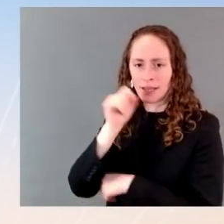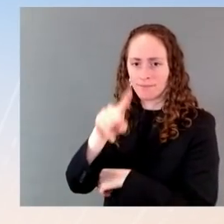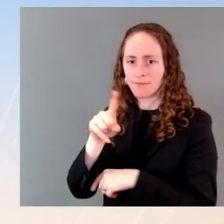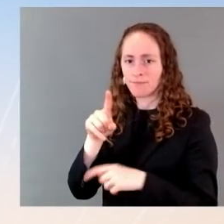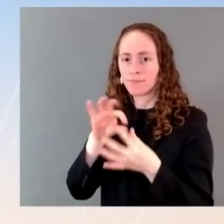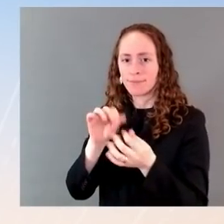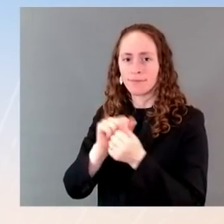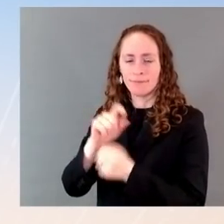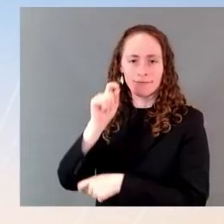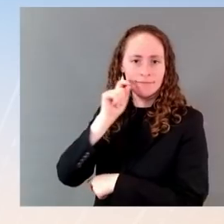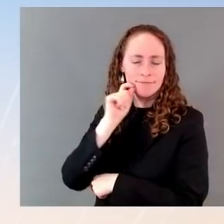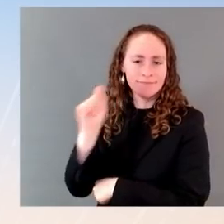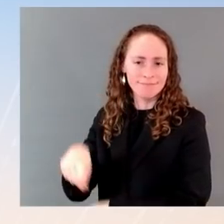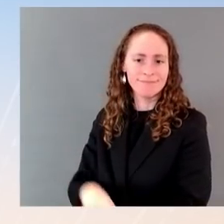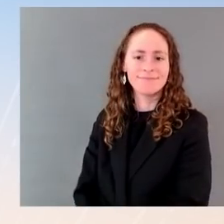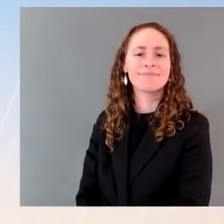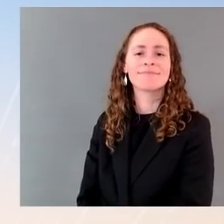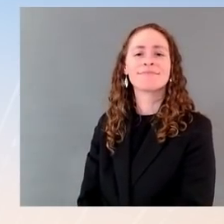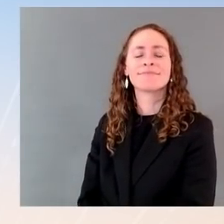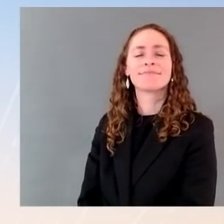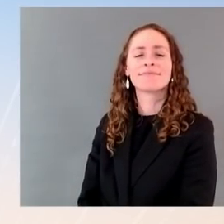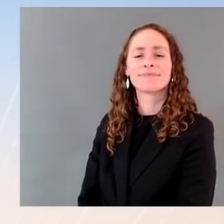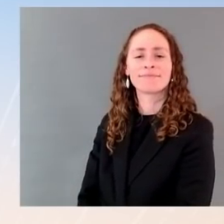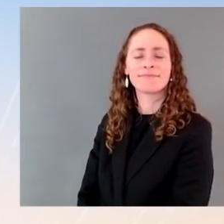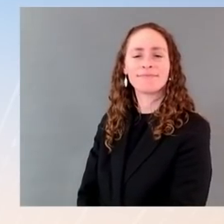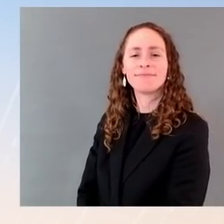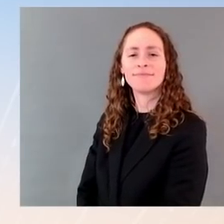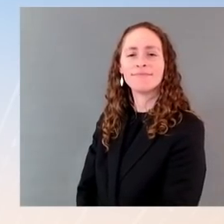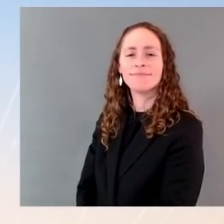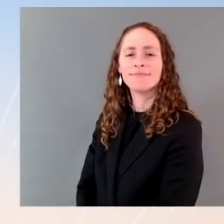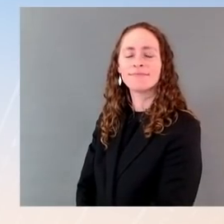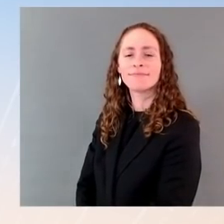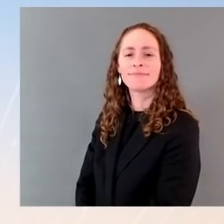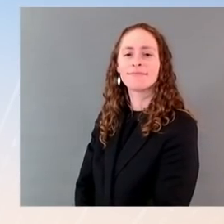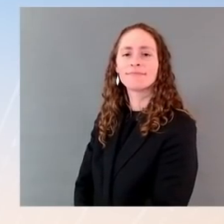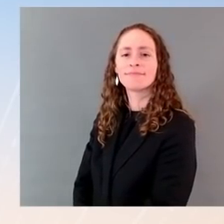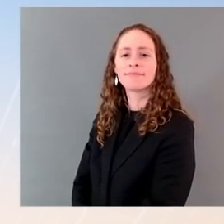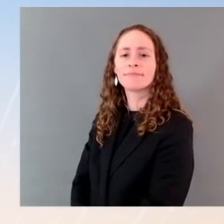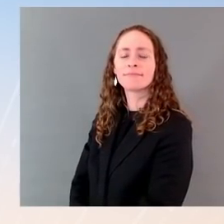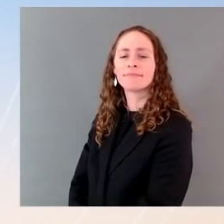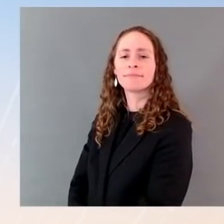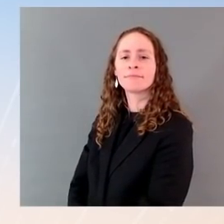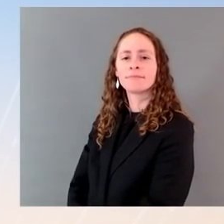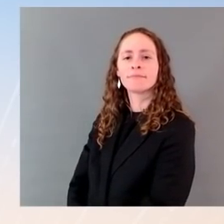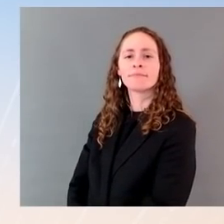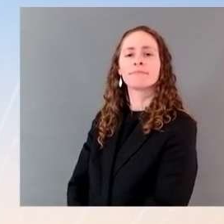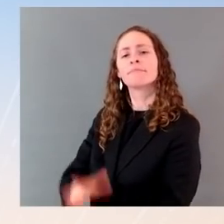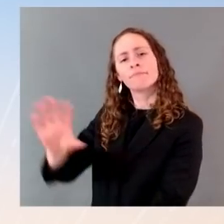But is there any room, as the effort is to deescalate -- is there any more room for the President